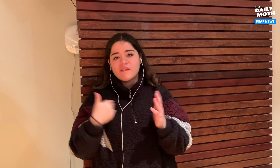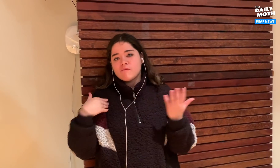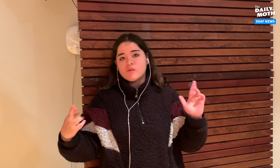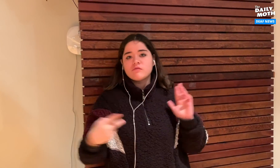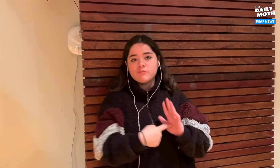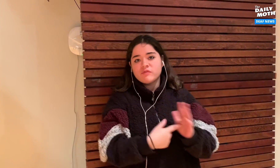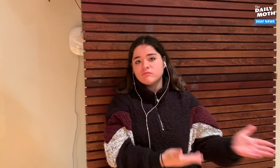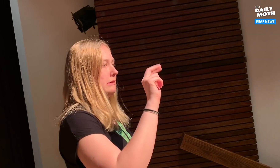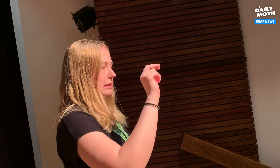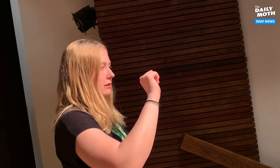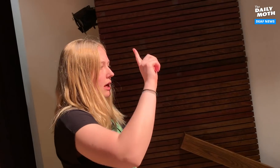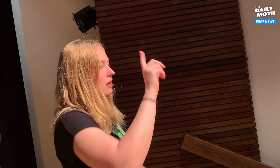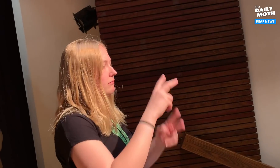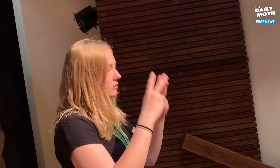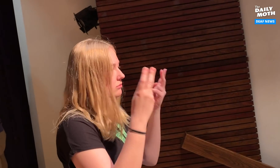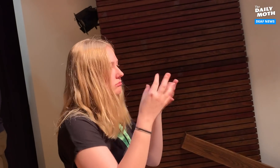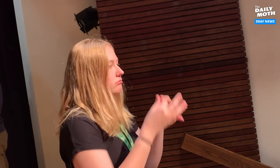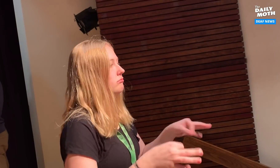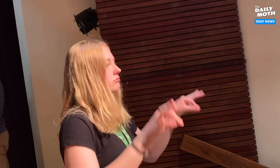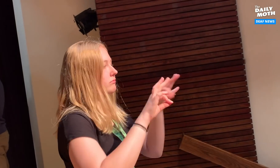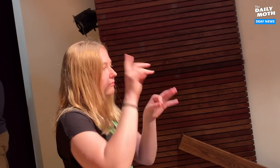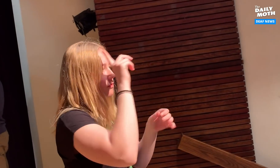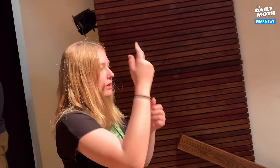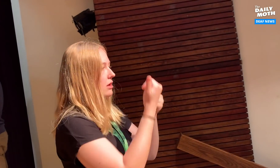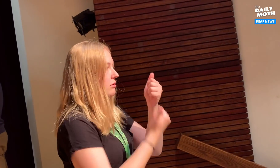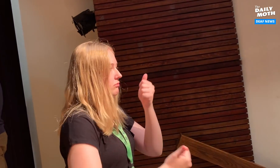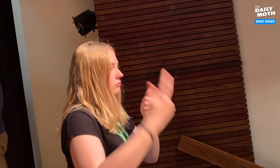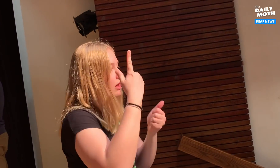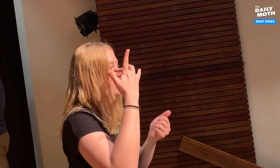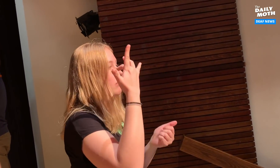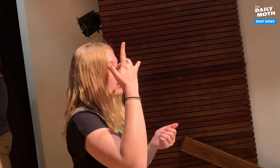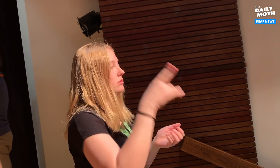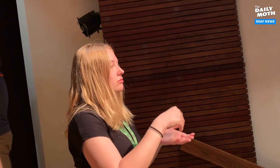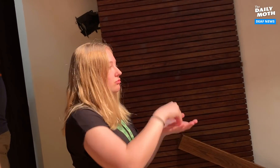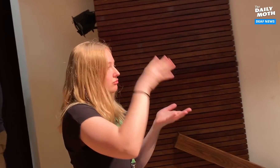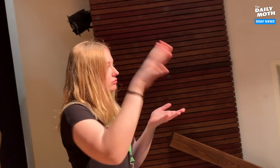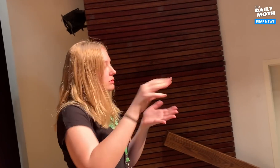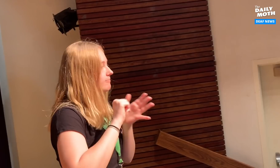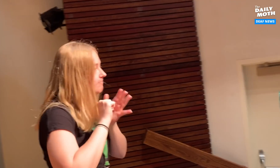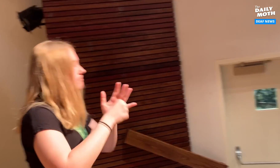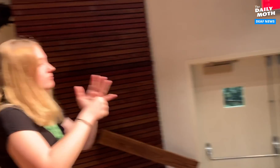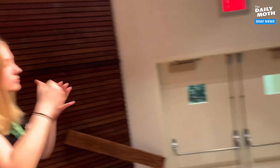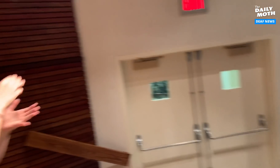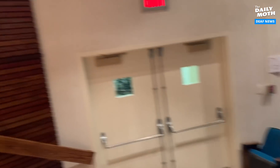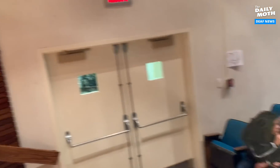We have an example ready for you! Jr. NAD is very important for everyone because there is an emphasis on the students...